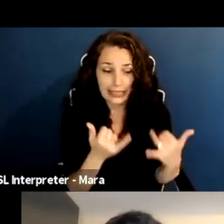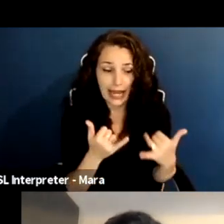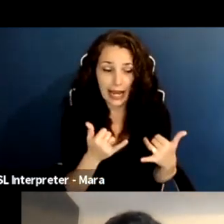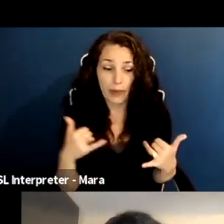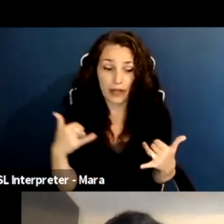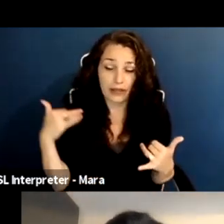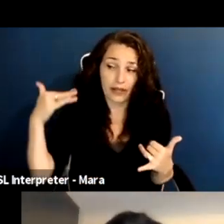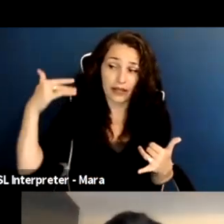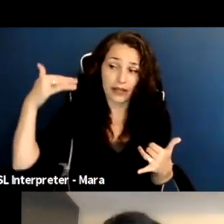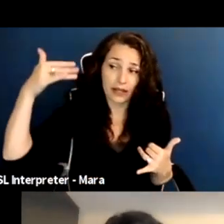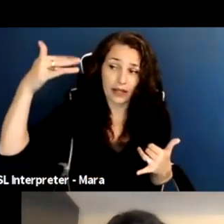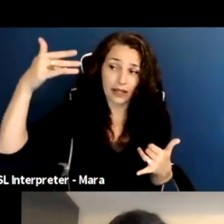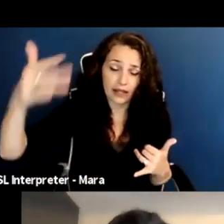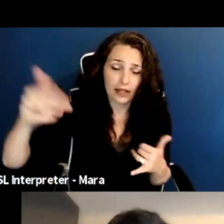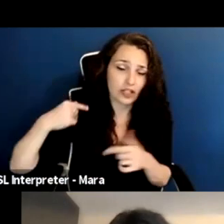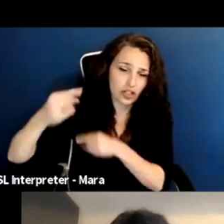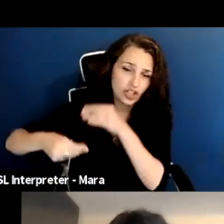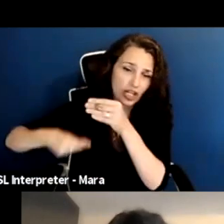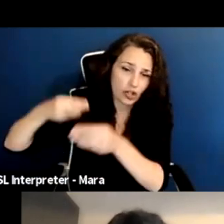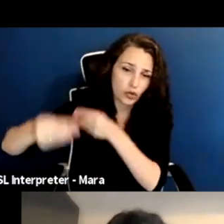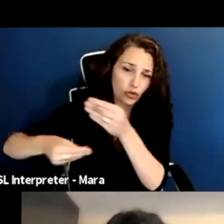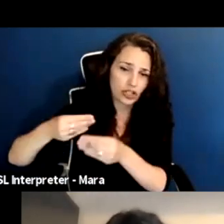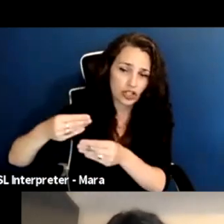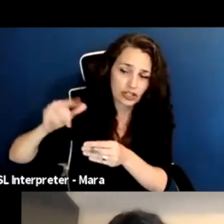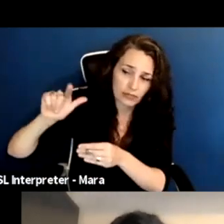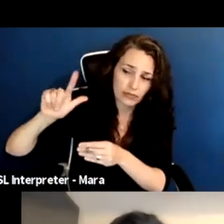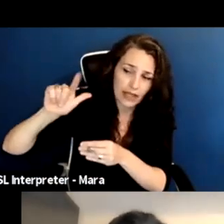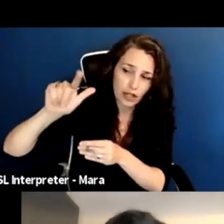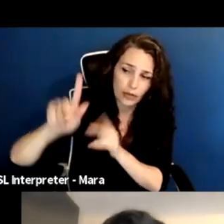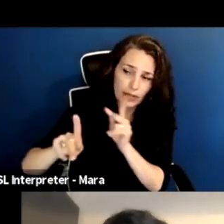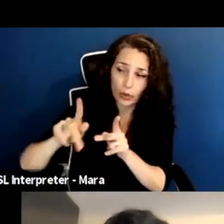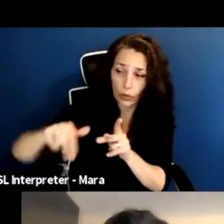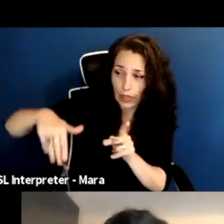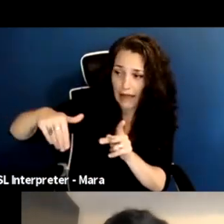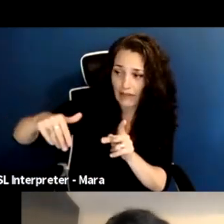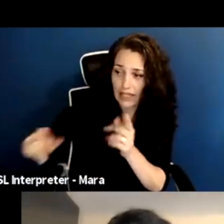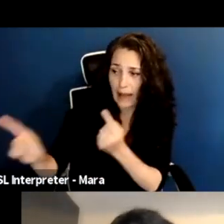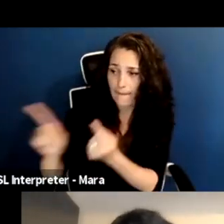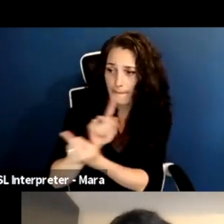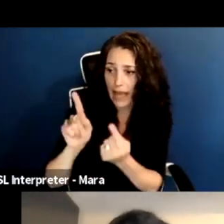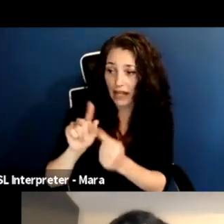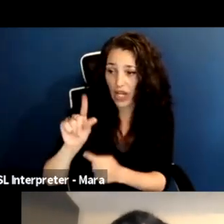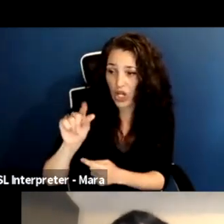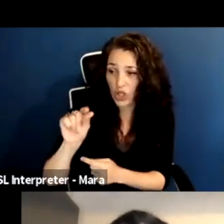for people who we have never even met. People who will be here 20 years from now.